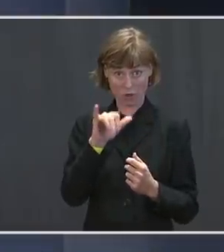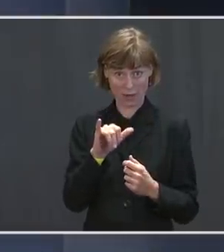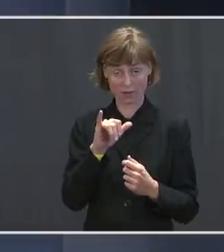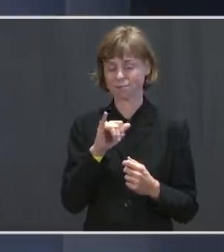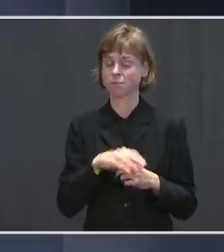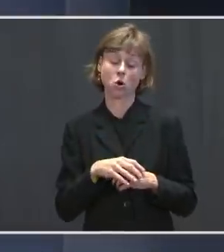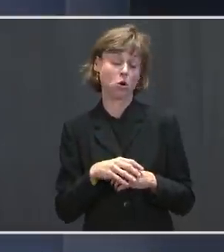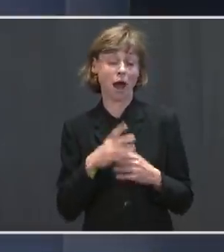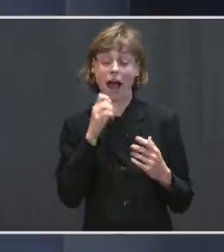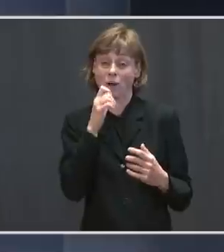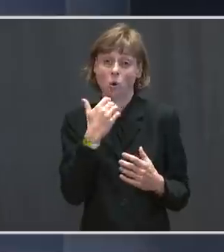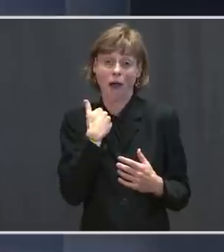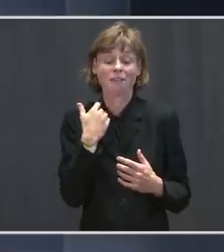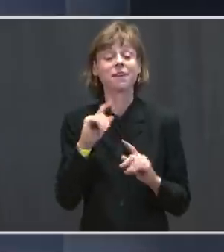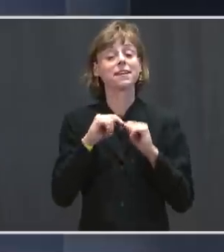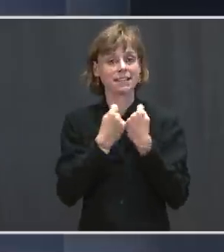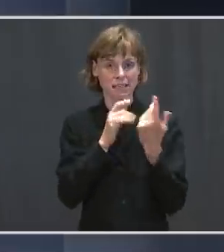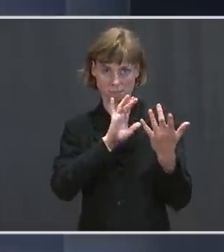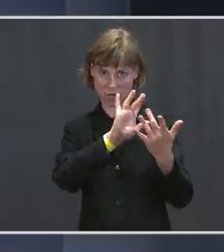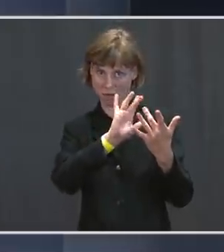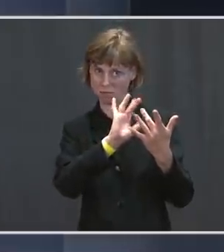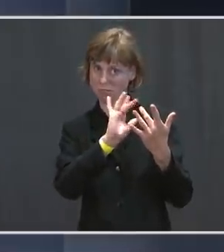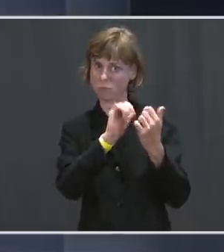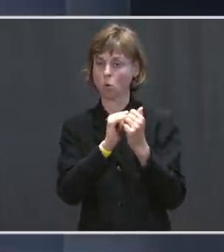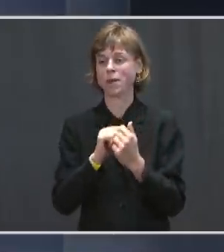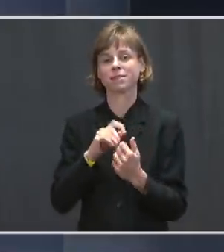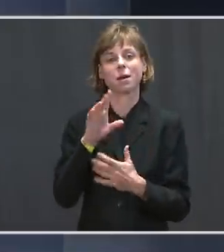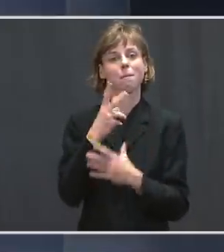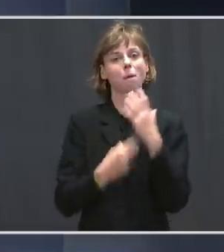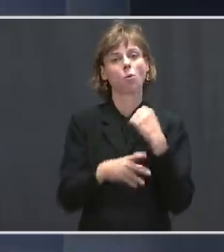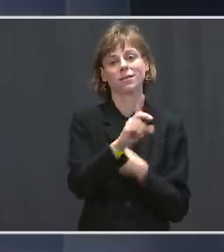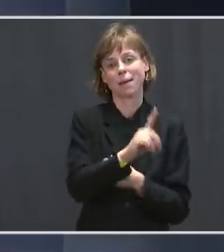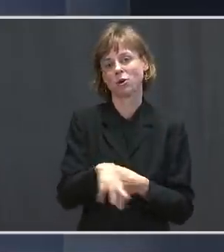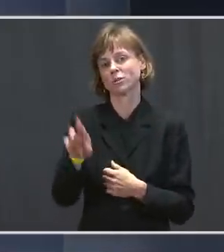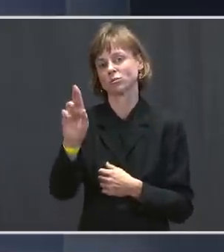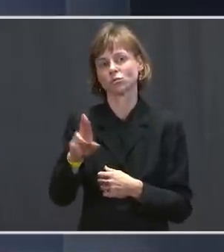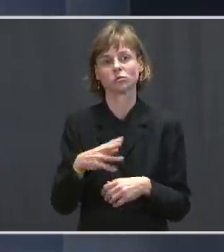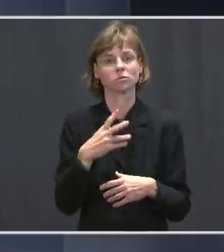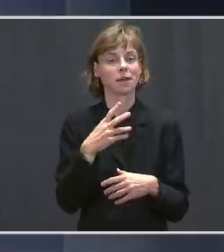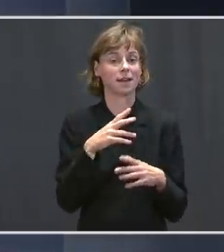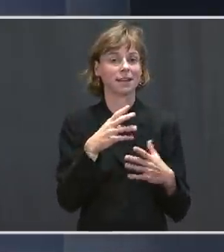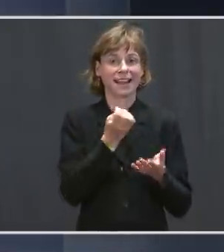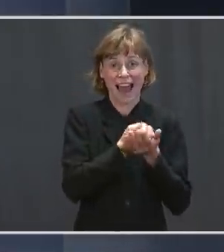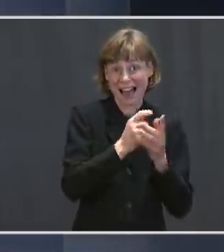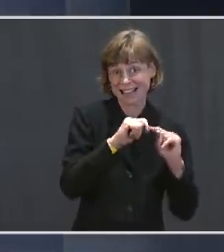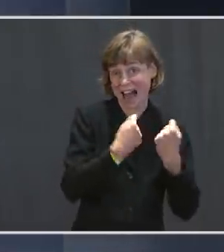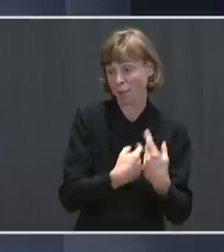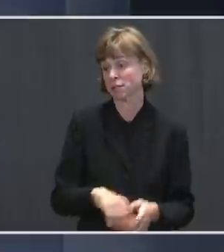Our team remains in touch, again, with Democrats and Republicans, members of our economic team, members of our political teams.